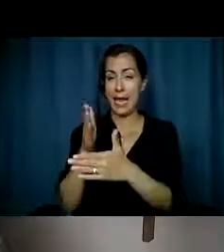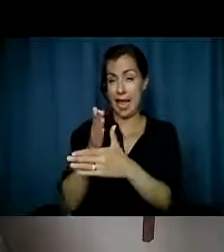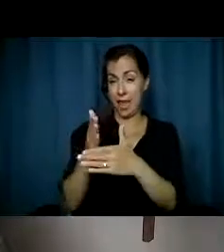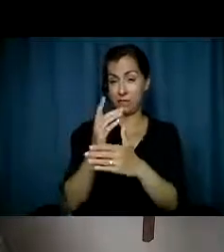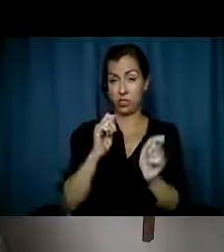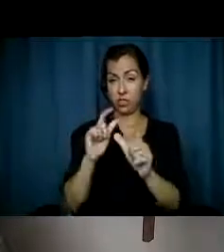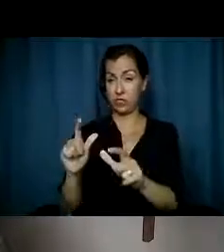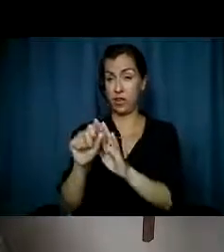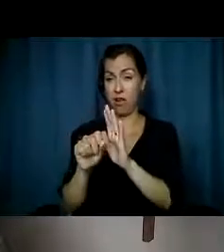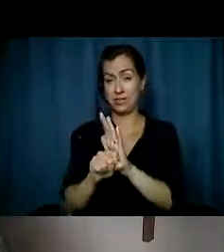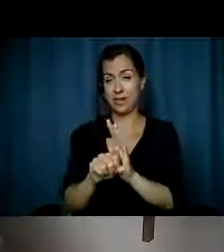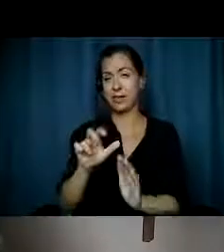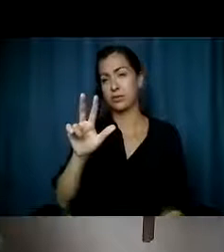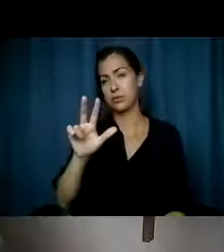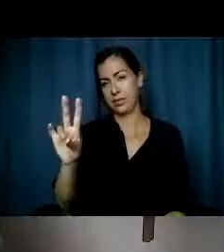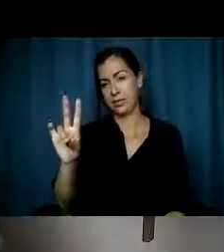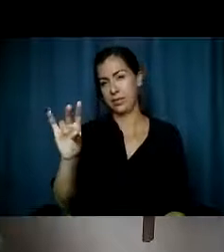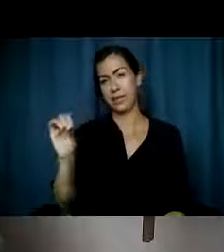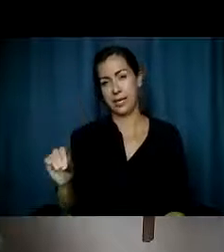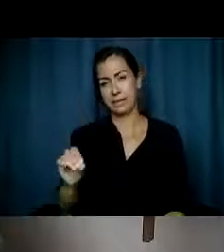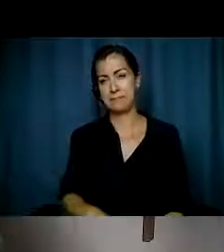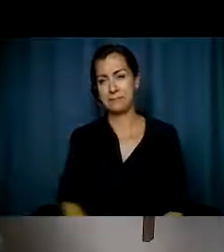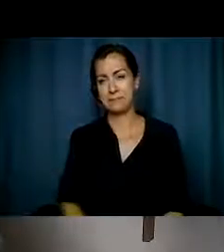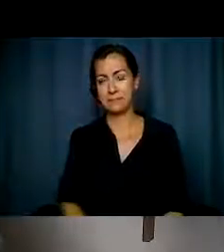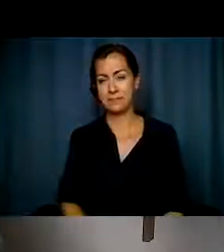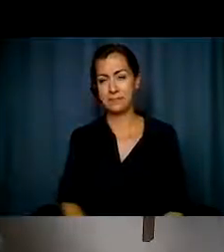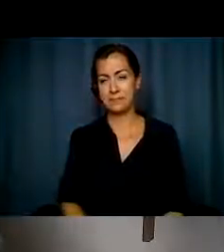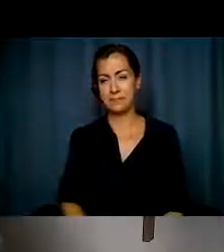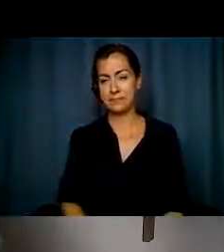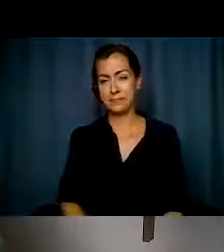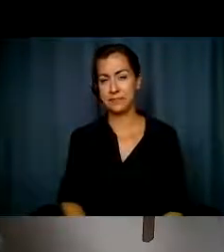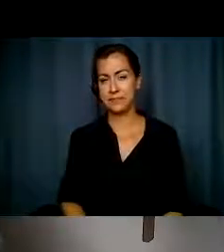their term. We don't have guardianship rules that prohibit